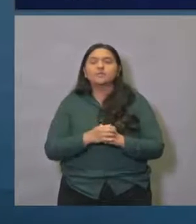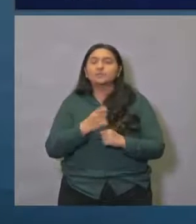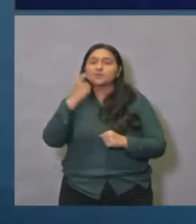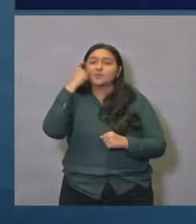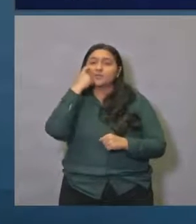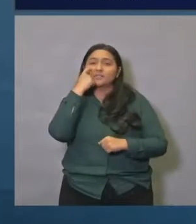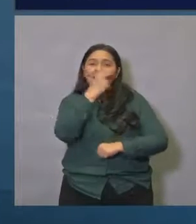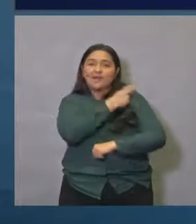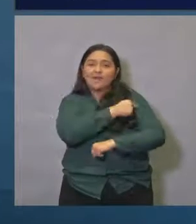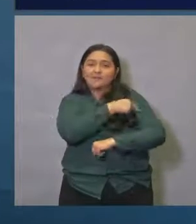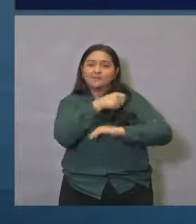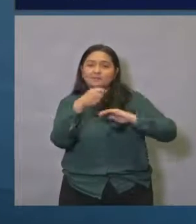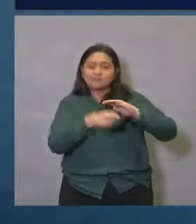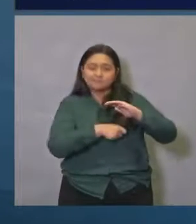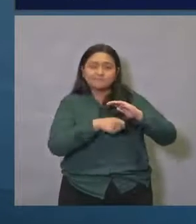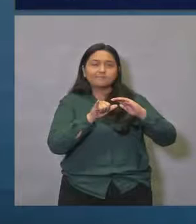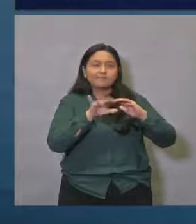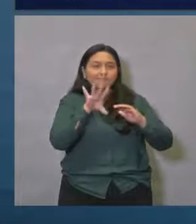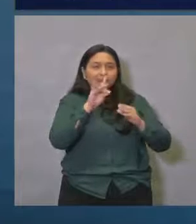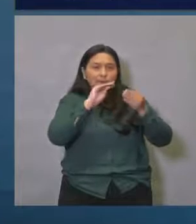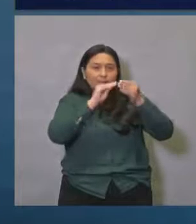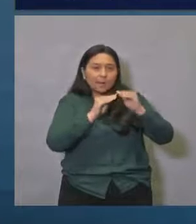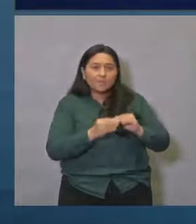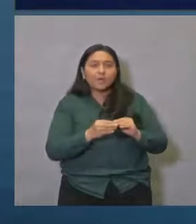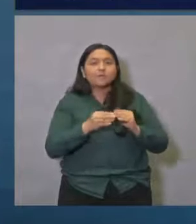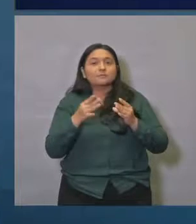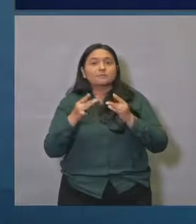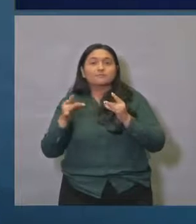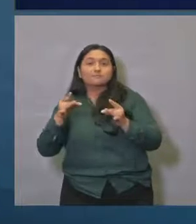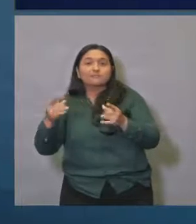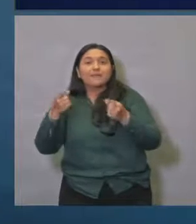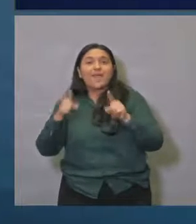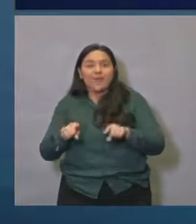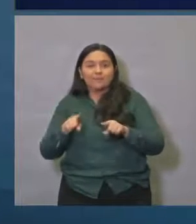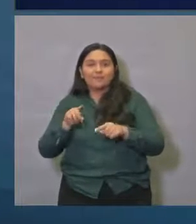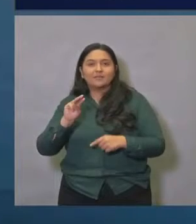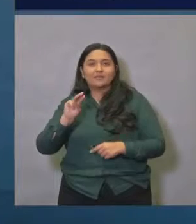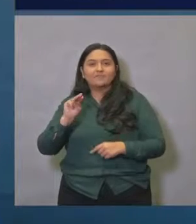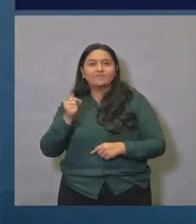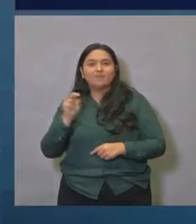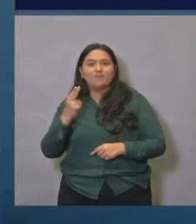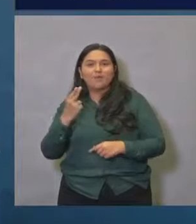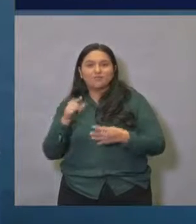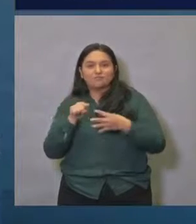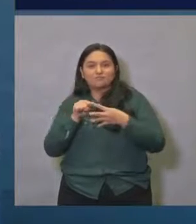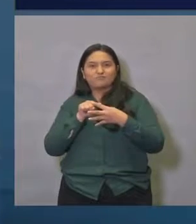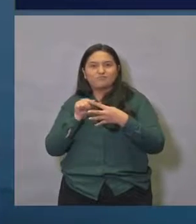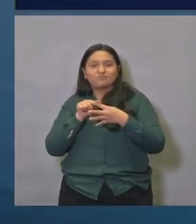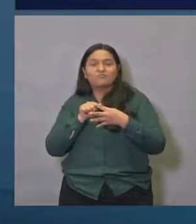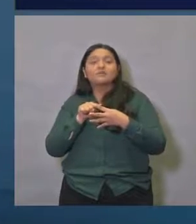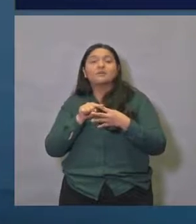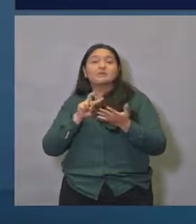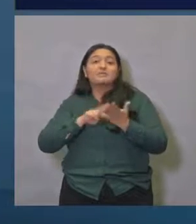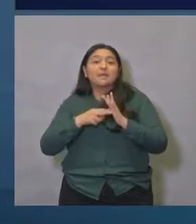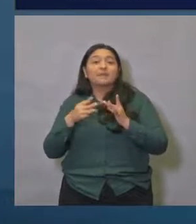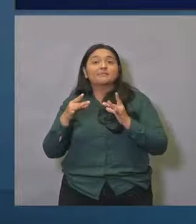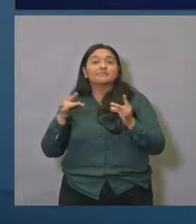INCREASE IN THE RATE OF TRANSMISSION. BASED ON RECENT HOSPITALIZATION